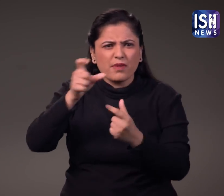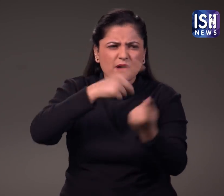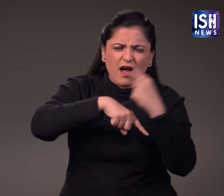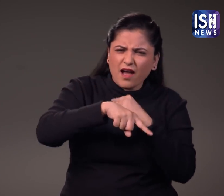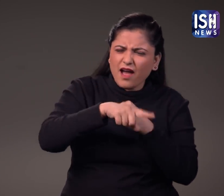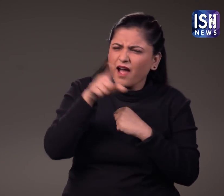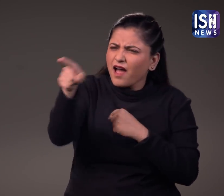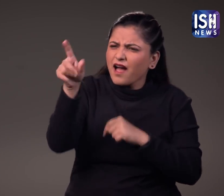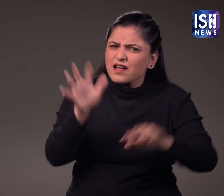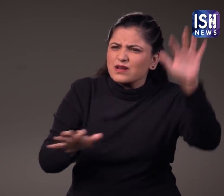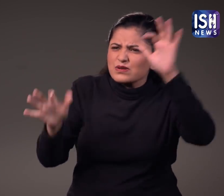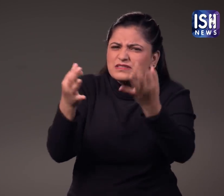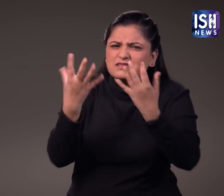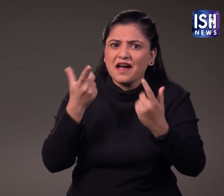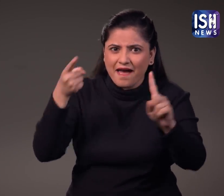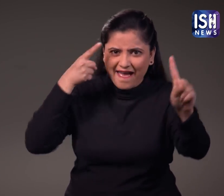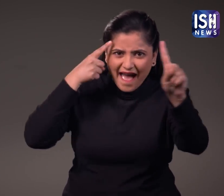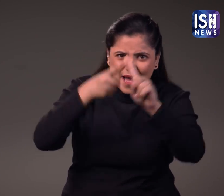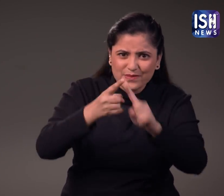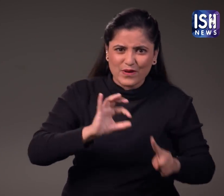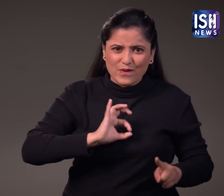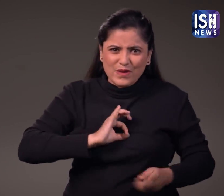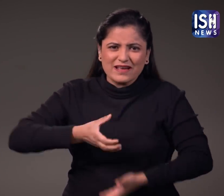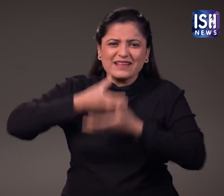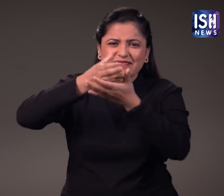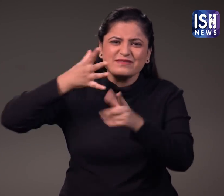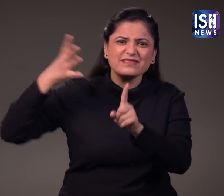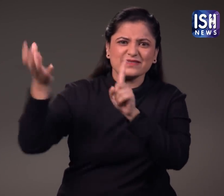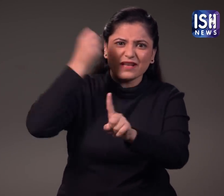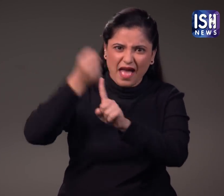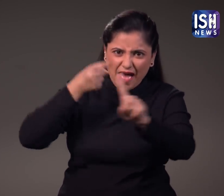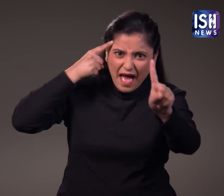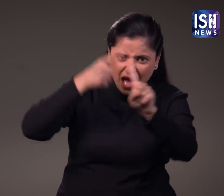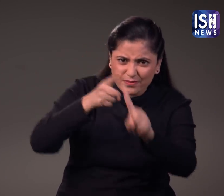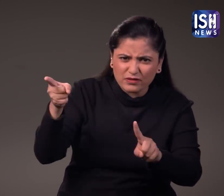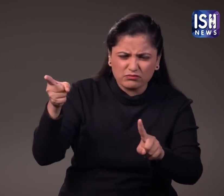When people ask him if he does this for some award?